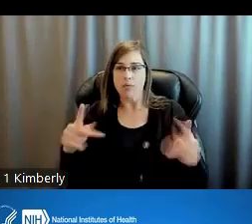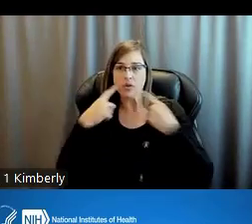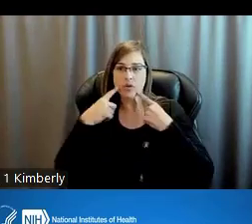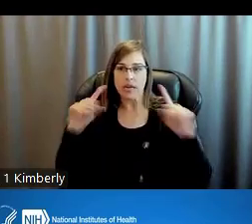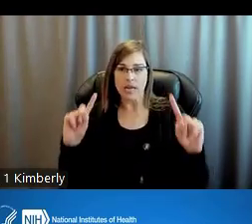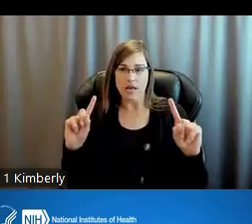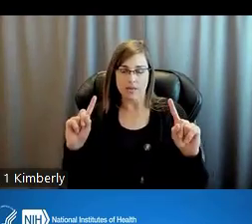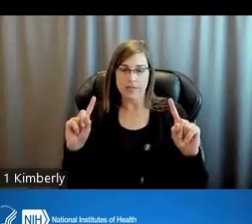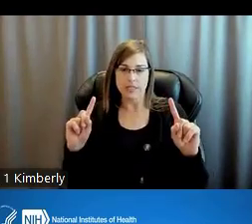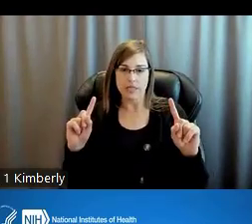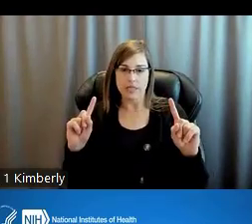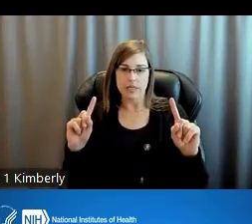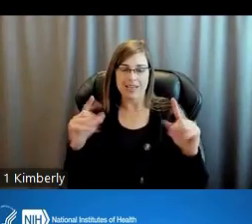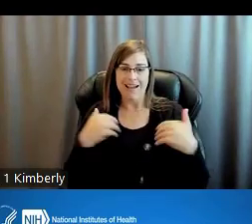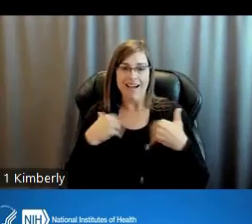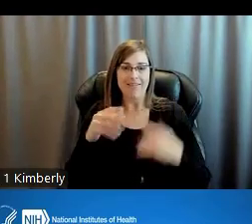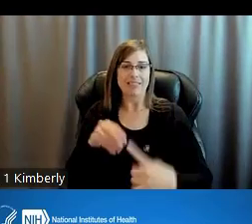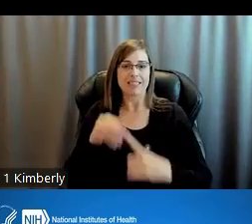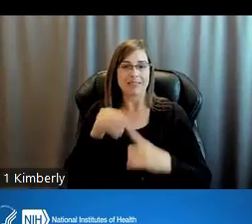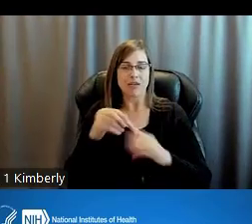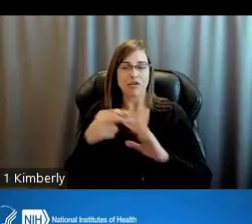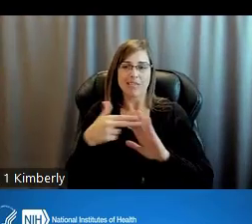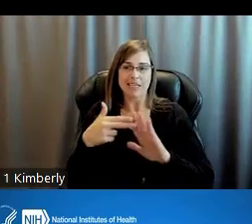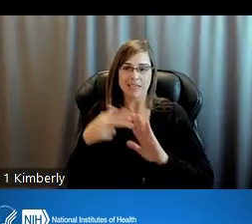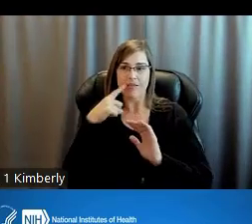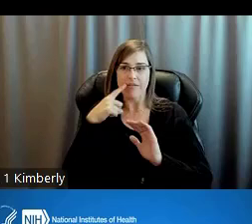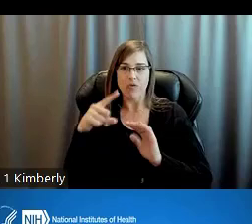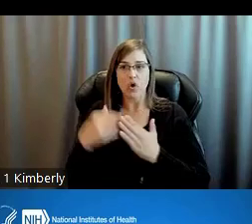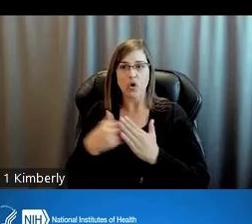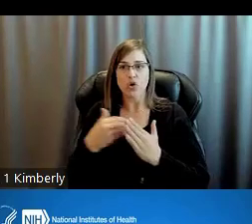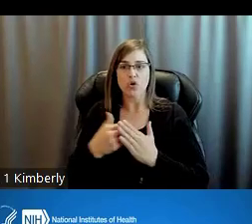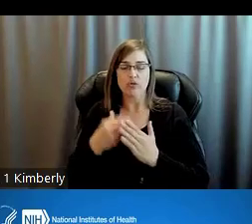have a special designations for new investigators as well.